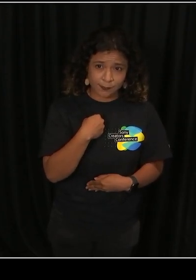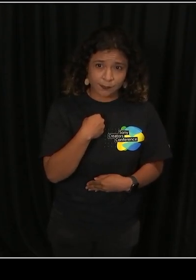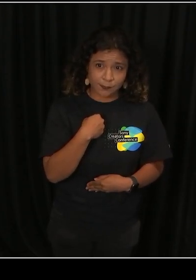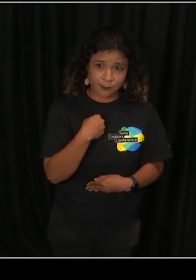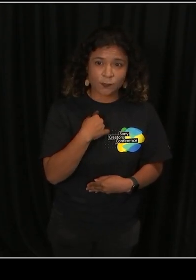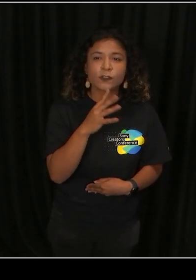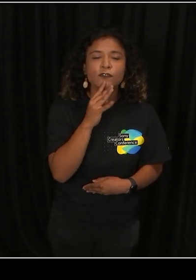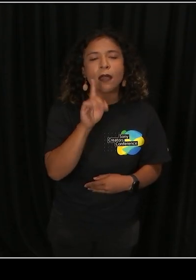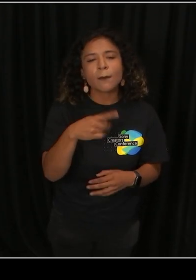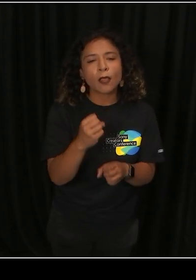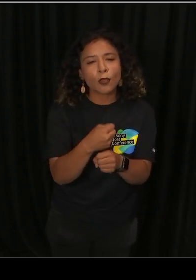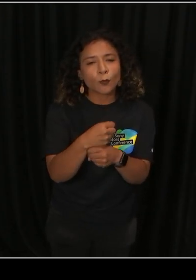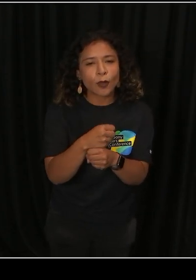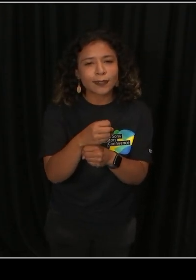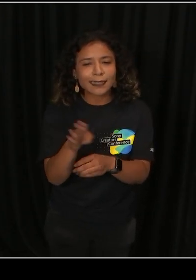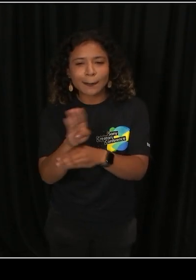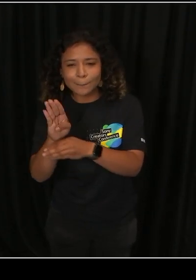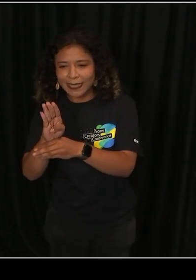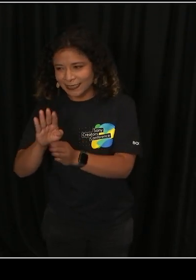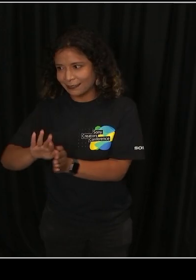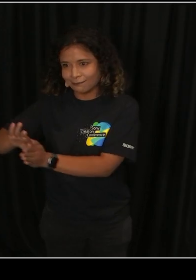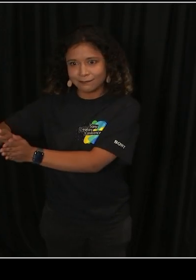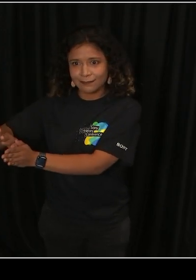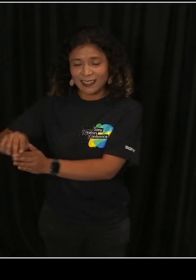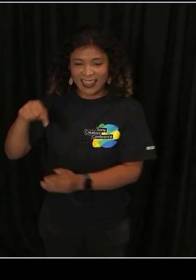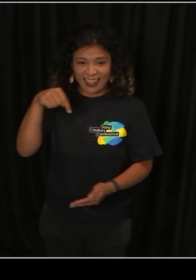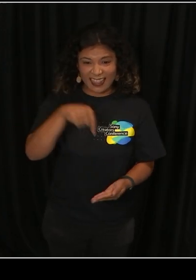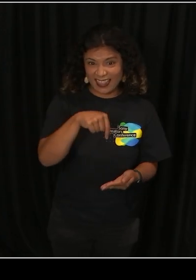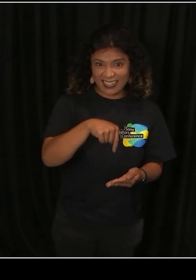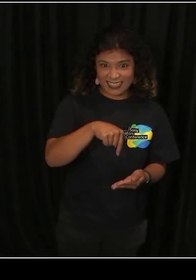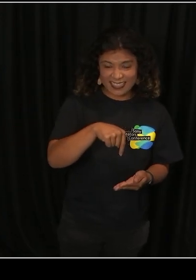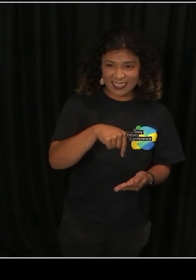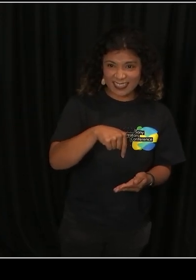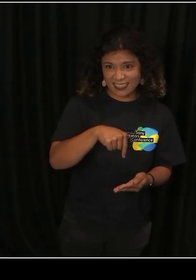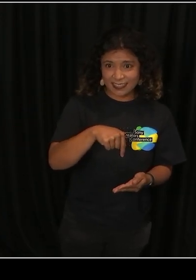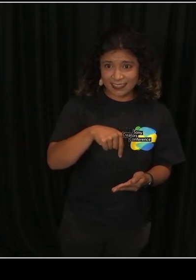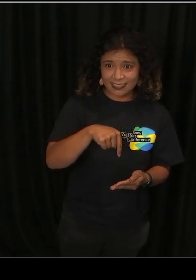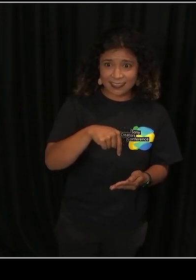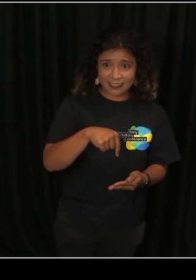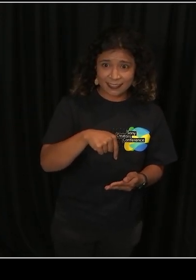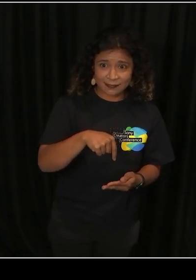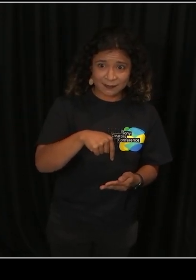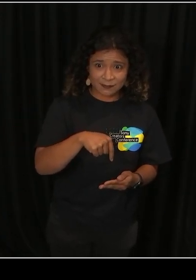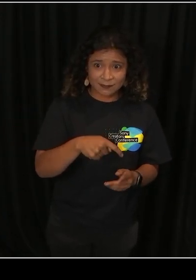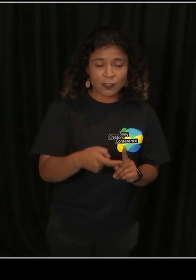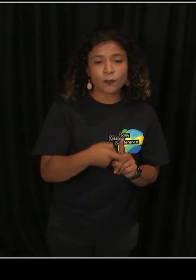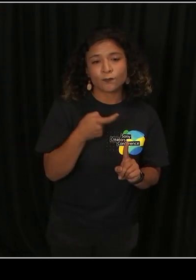their products in the business side, This is the R&D initiative from a long term perspective